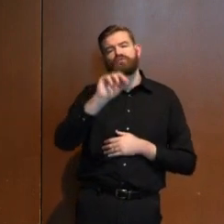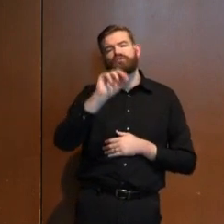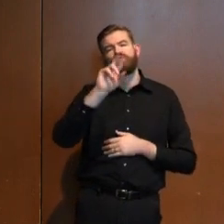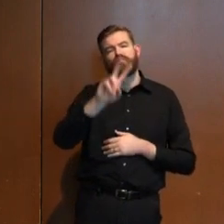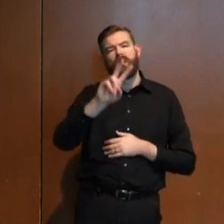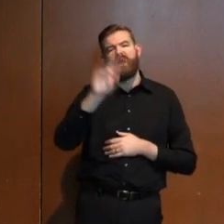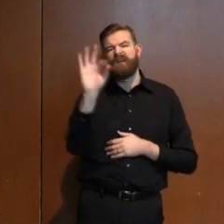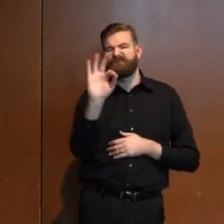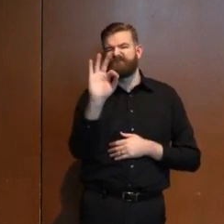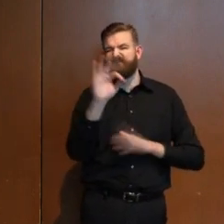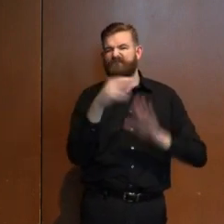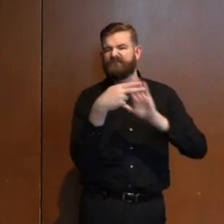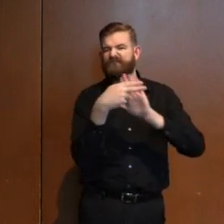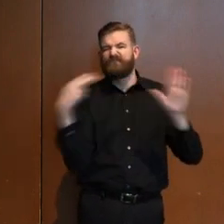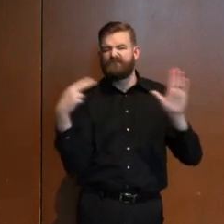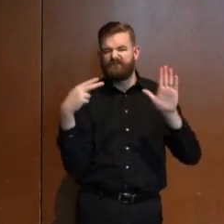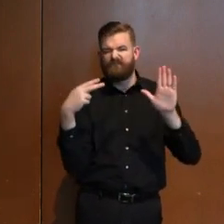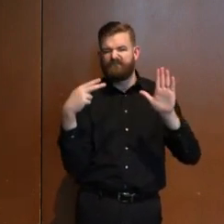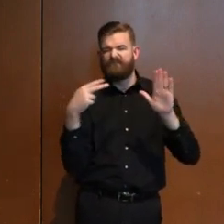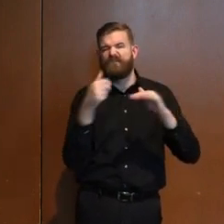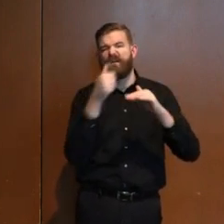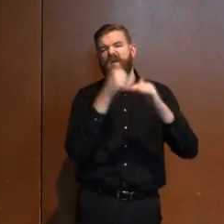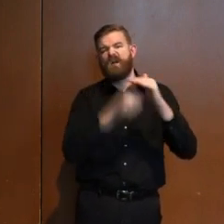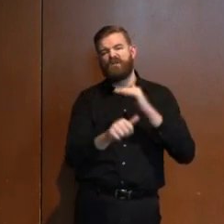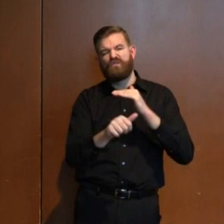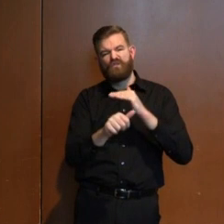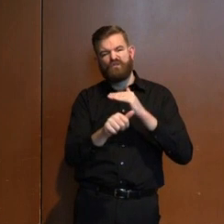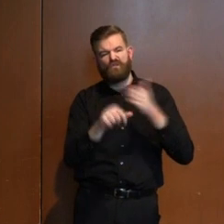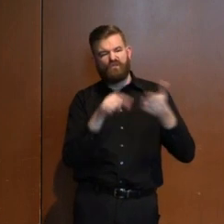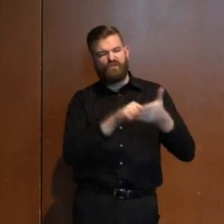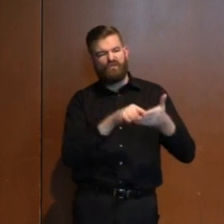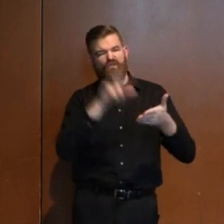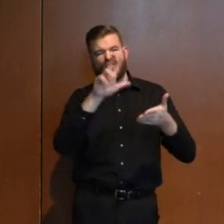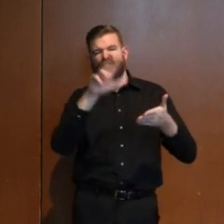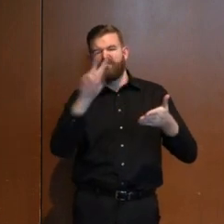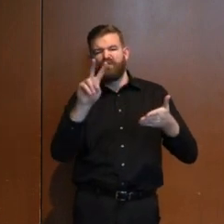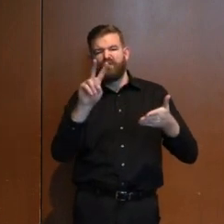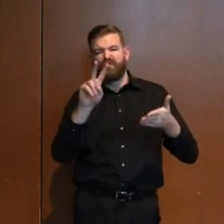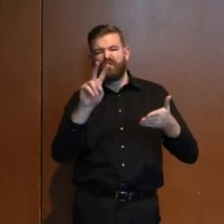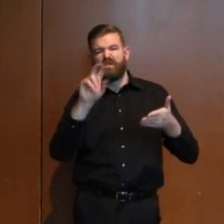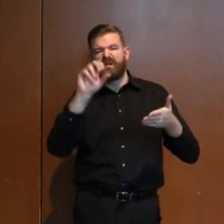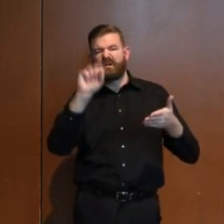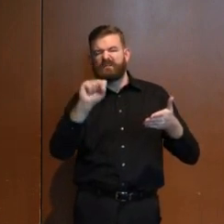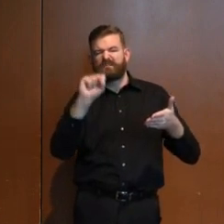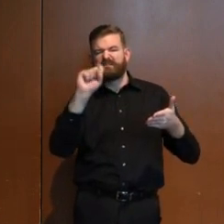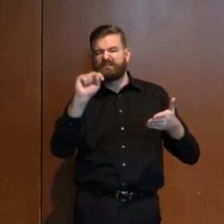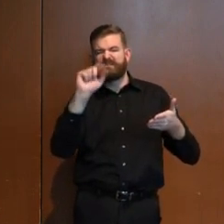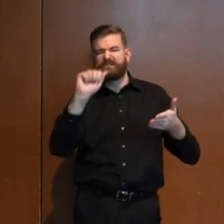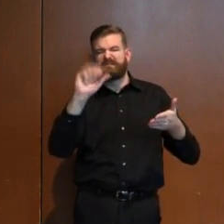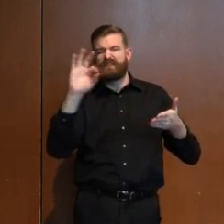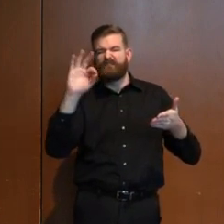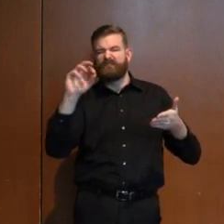GRACIOUSLY ACCEPTED THAT REMINDER THAT WE HAVE REQUESTS. 2F DESIGNATION FOR OUR NATIONAL